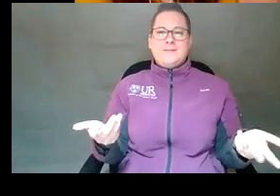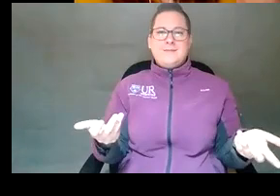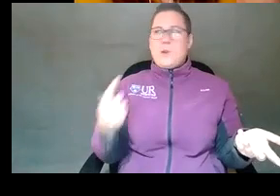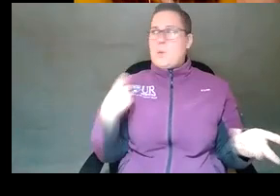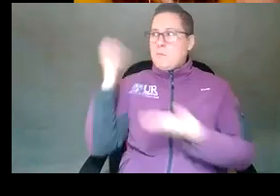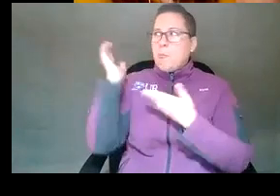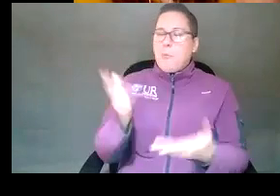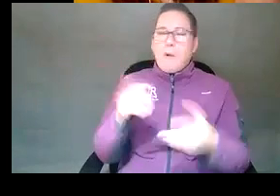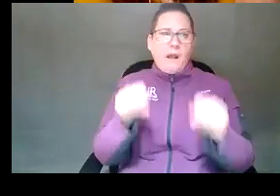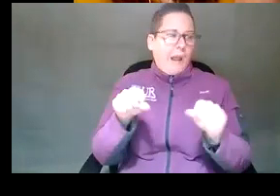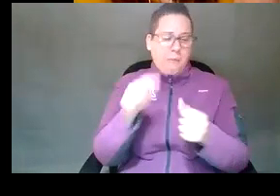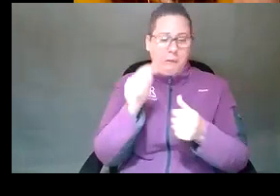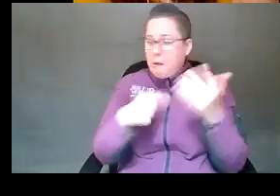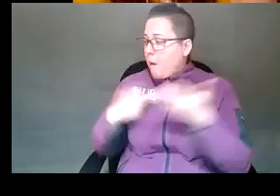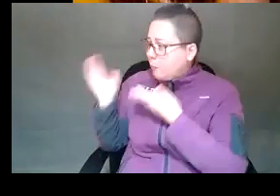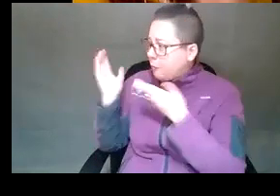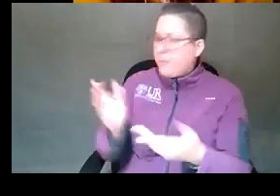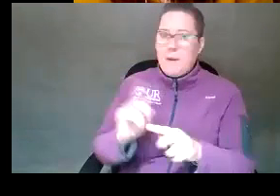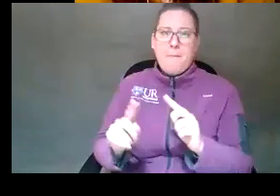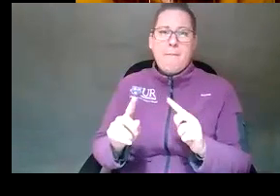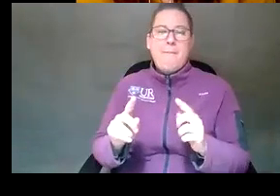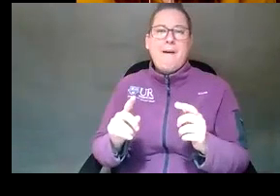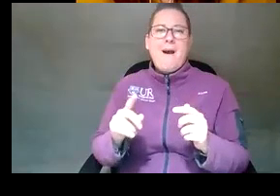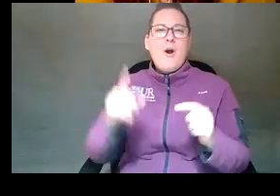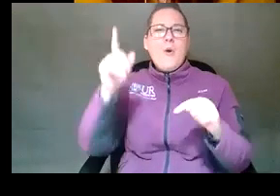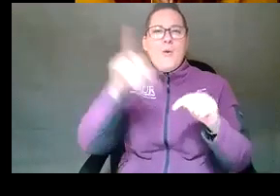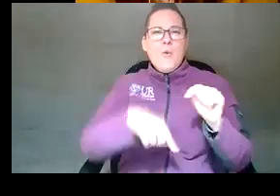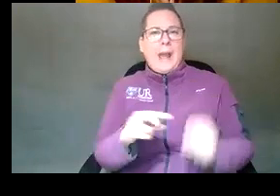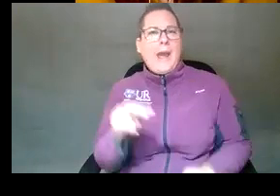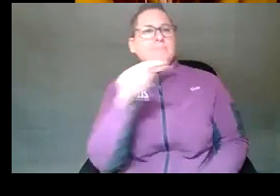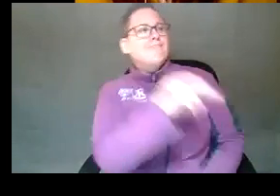not you know we're not getting a snapshot into each other's home lives and I think telehealth